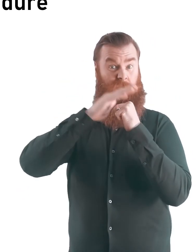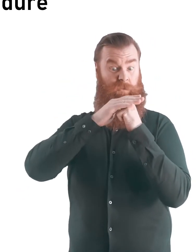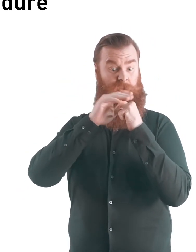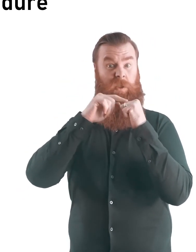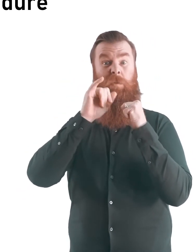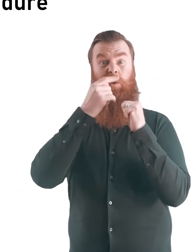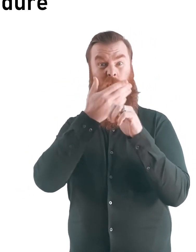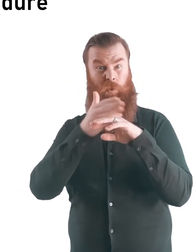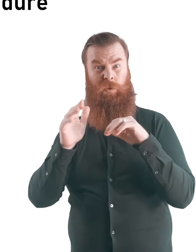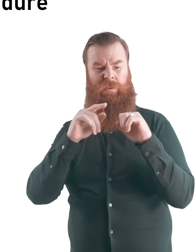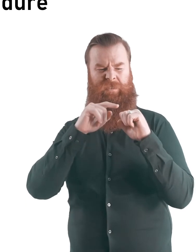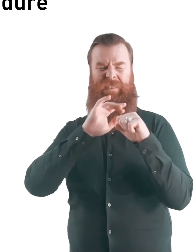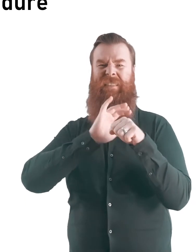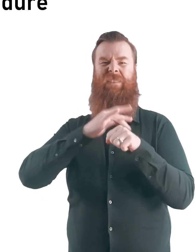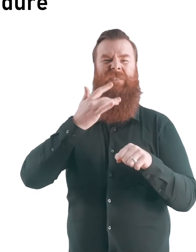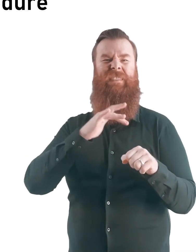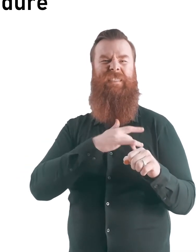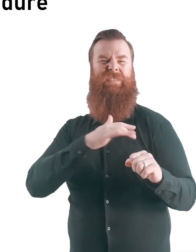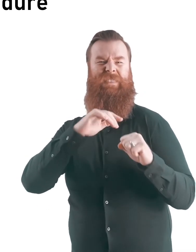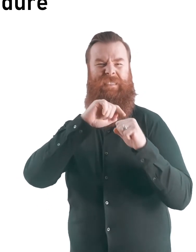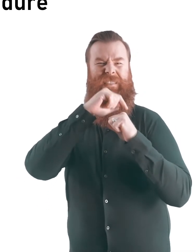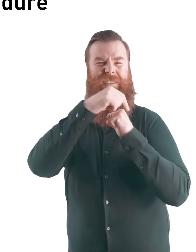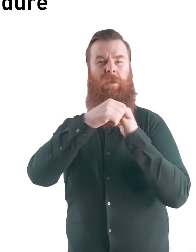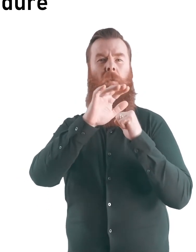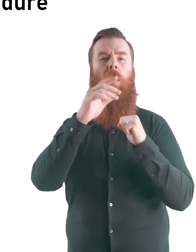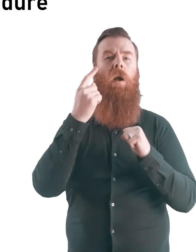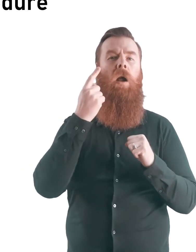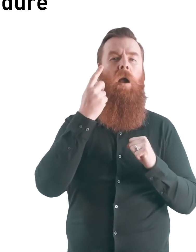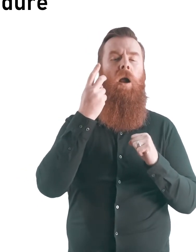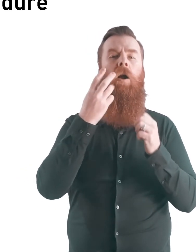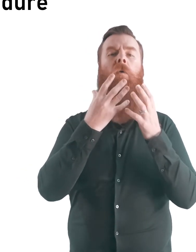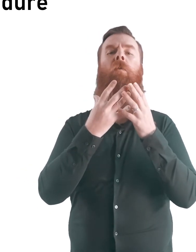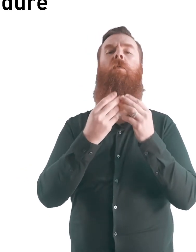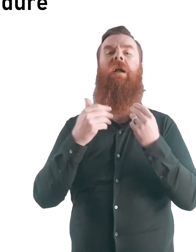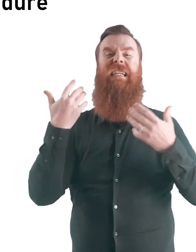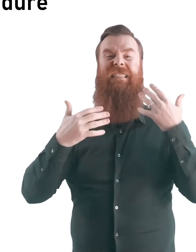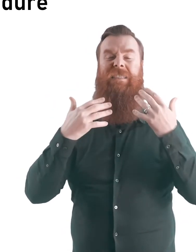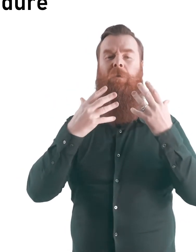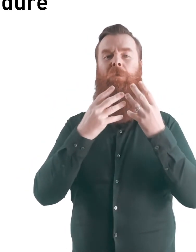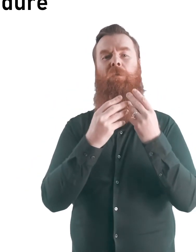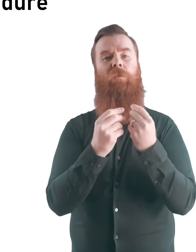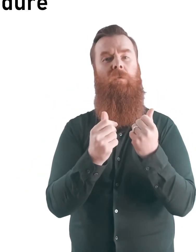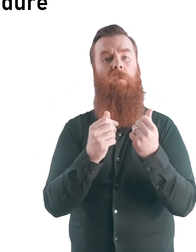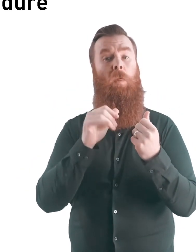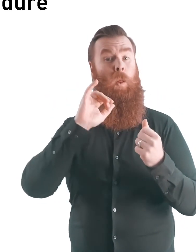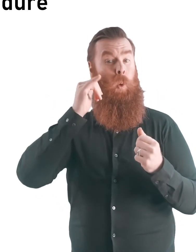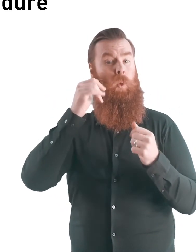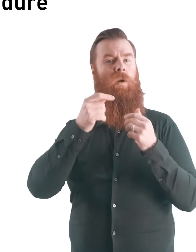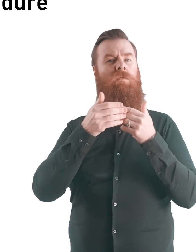This may go away after a few days, but it can continue for up to 2 weeks.